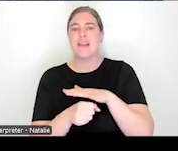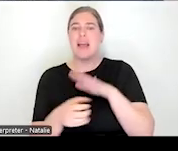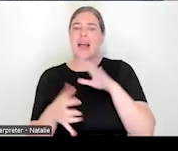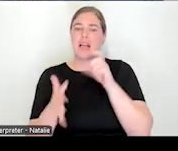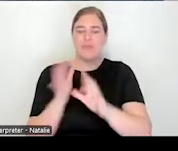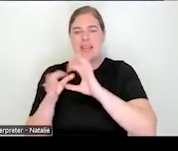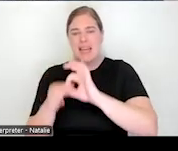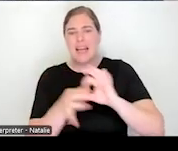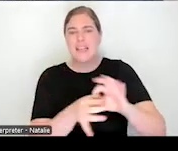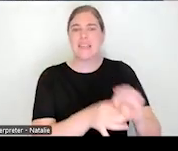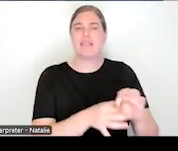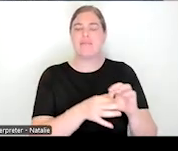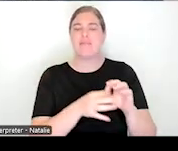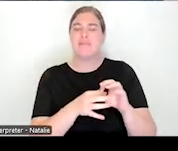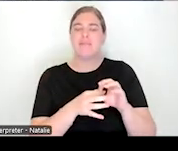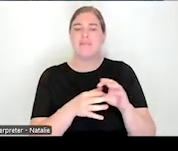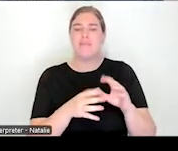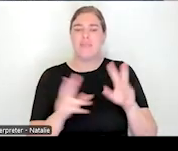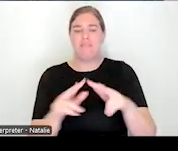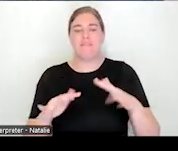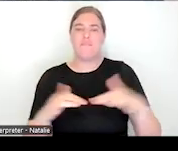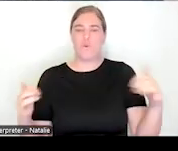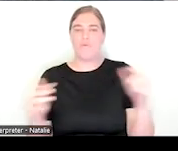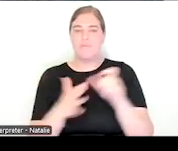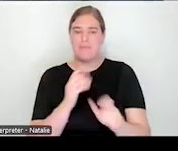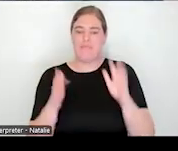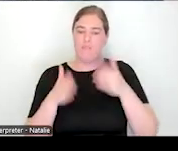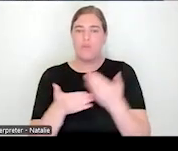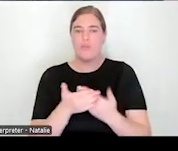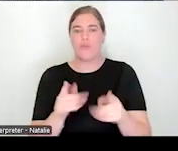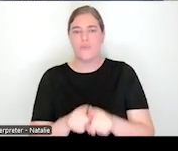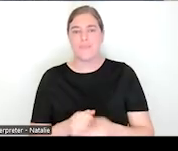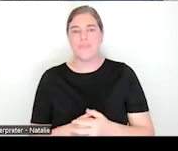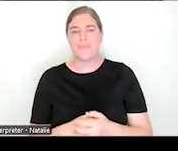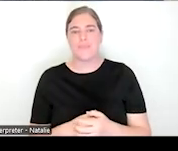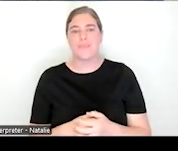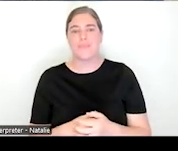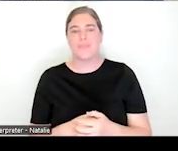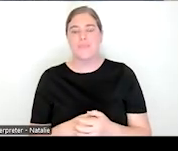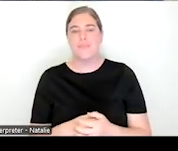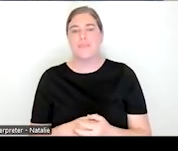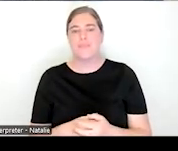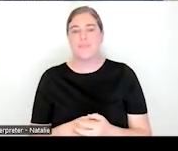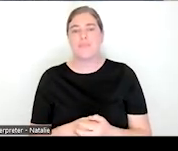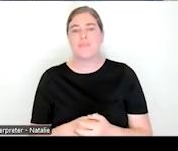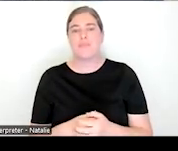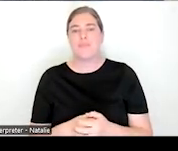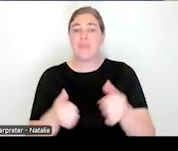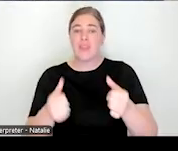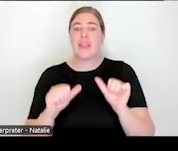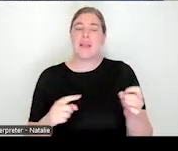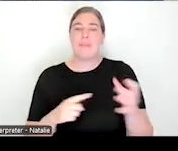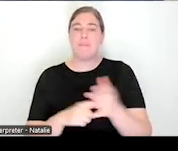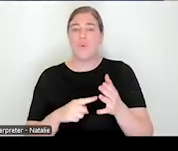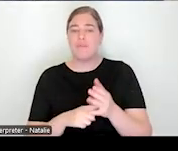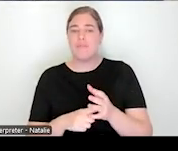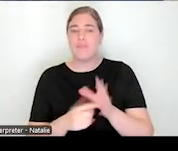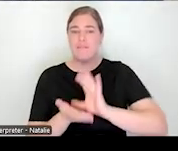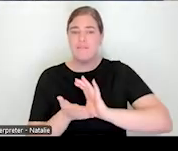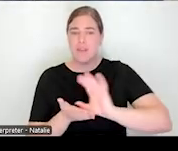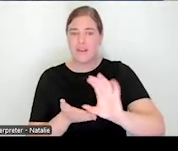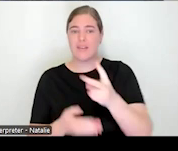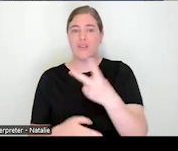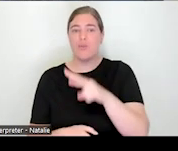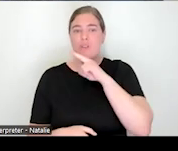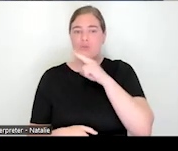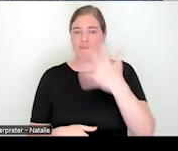the forum is also doing. Again, a new initiative, a very important one. Funding of $250,000 across